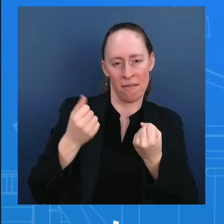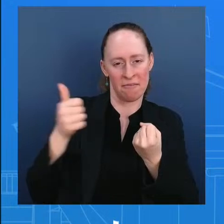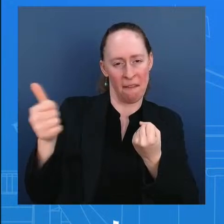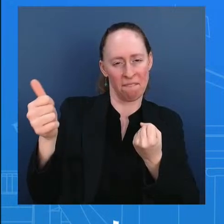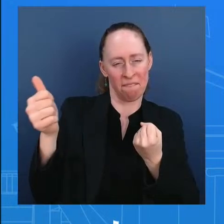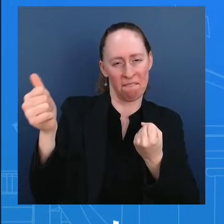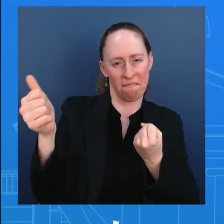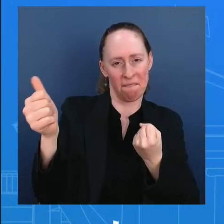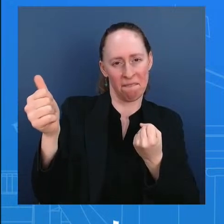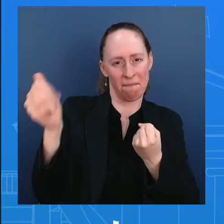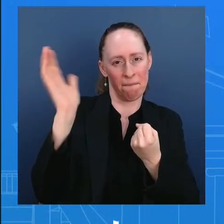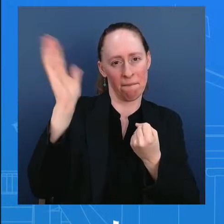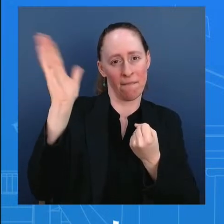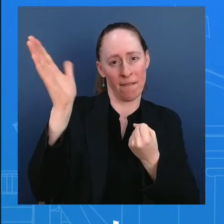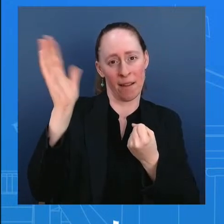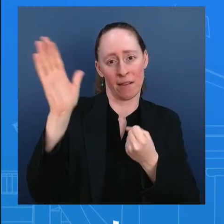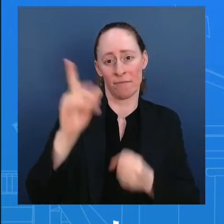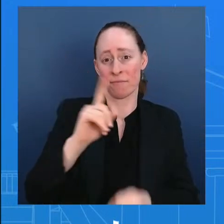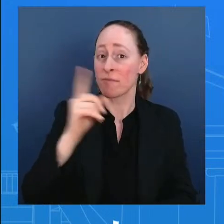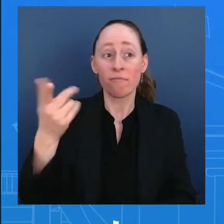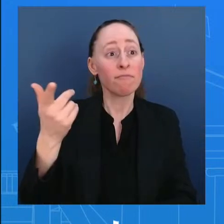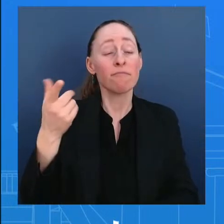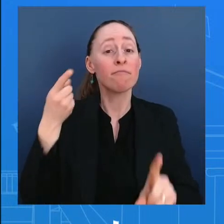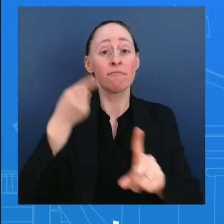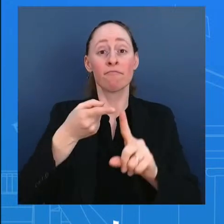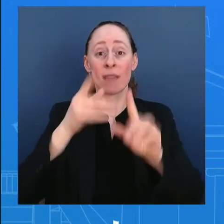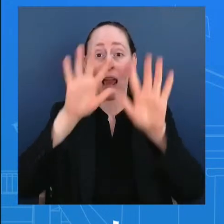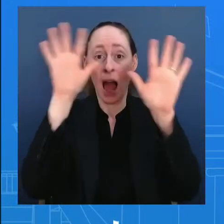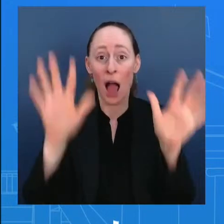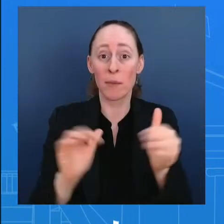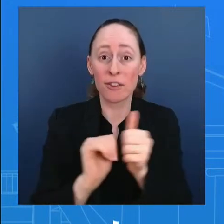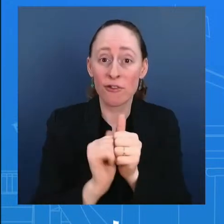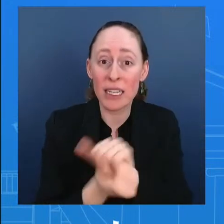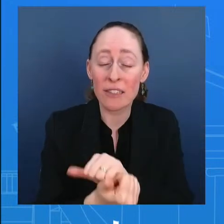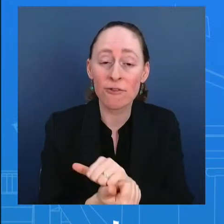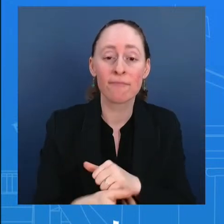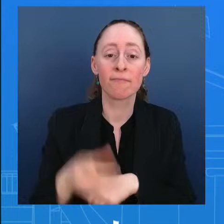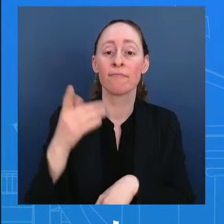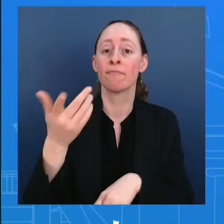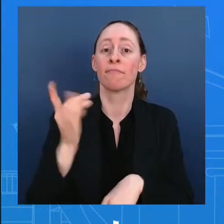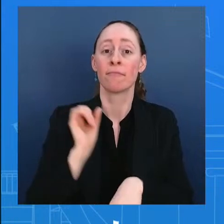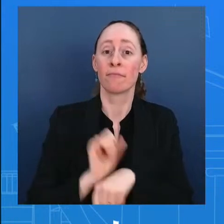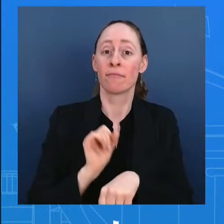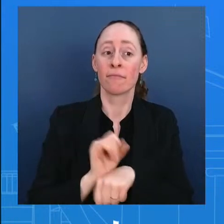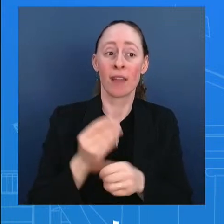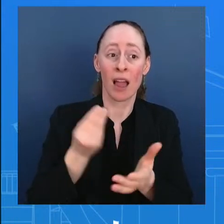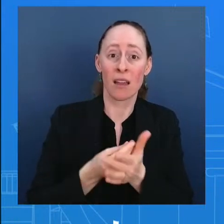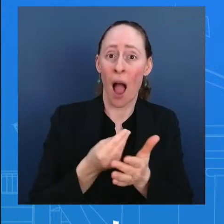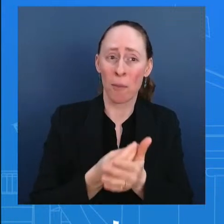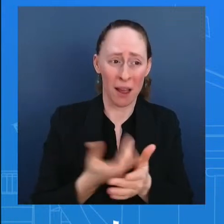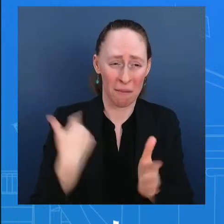whether it’s bringing the economy back on its feet, whether it’s investment -- manufacturing investment in this country --